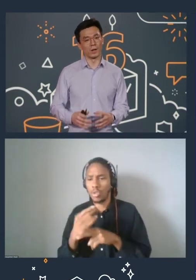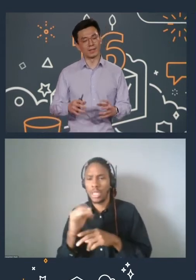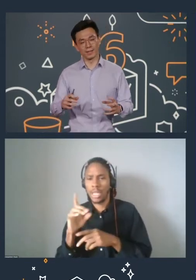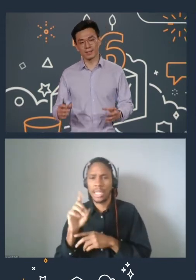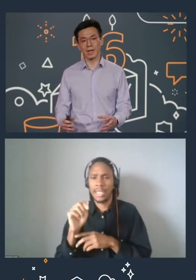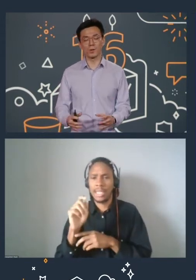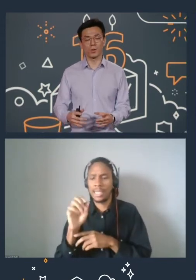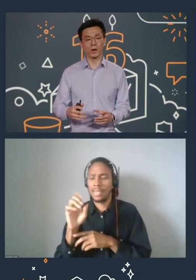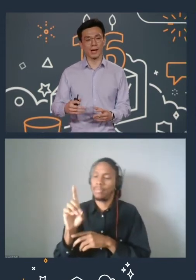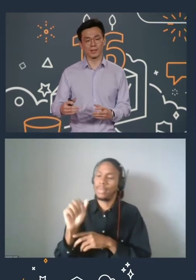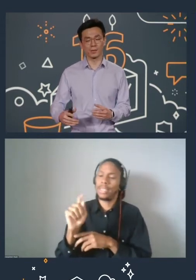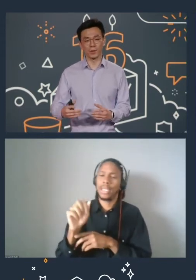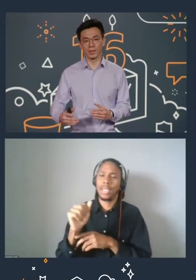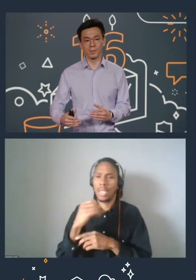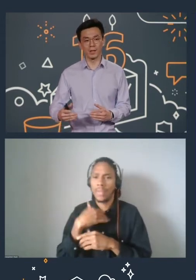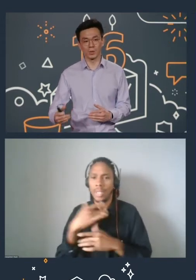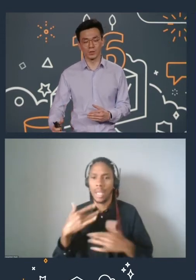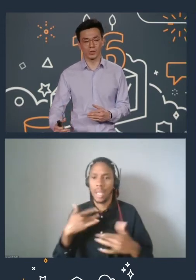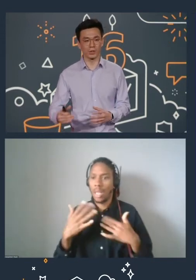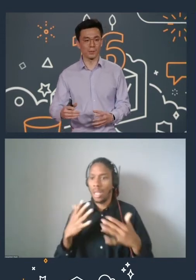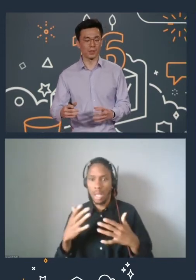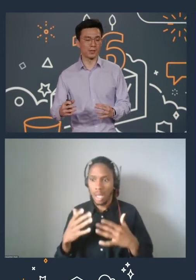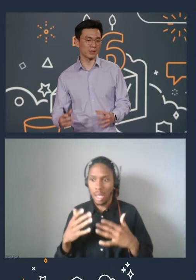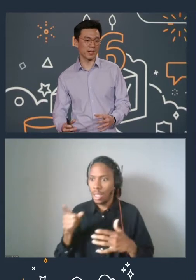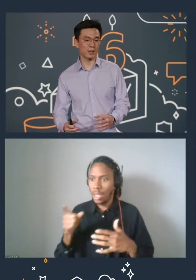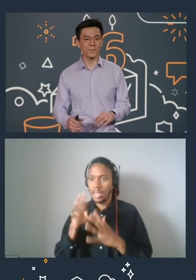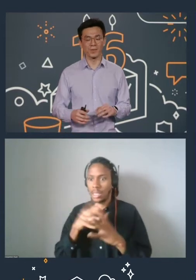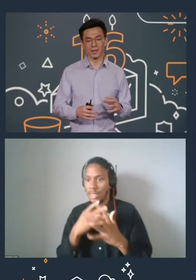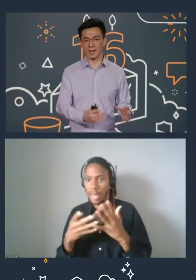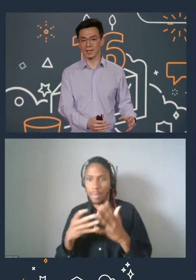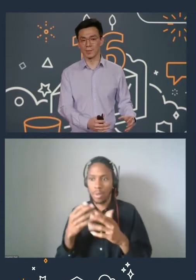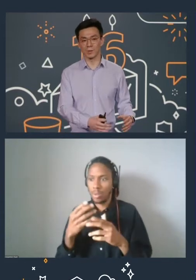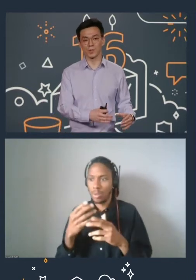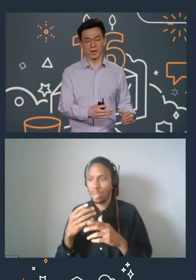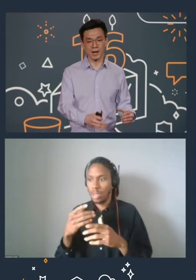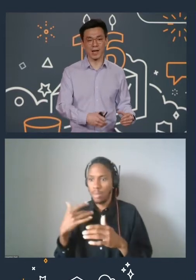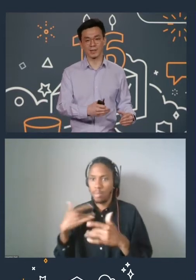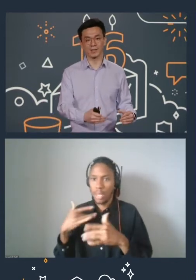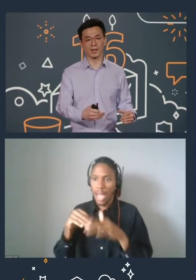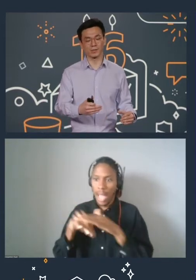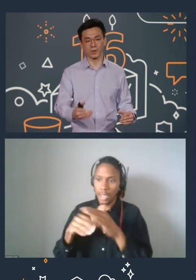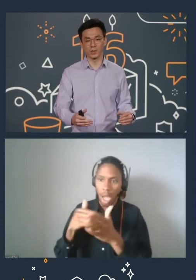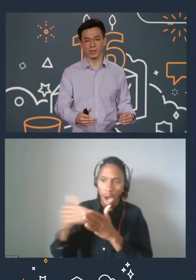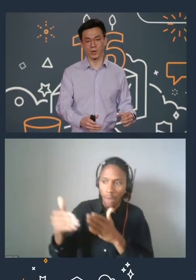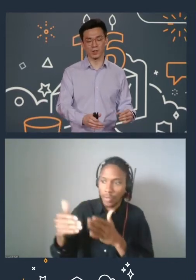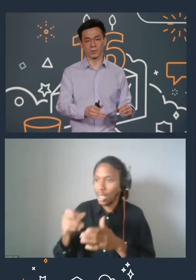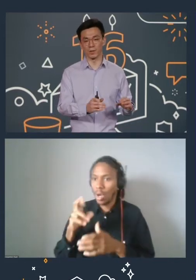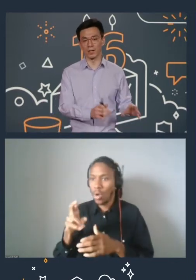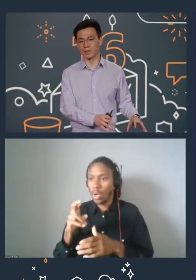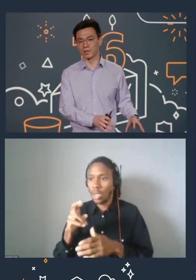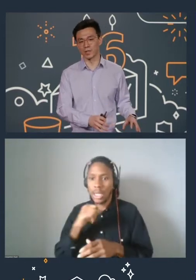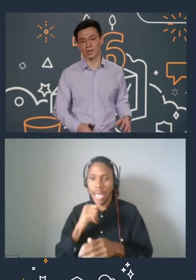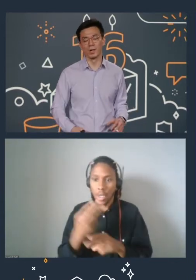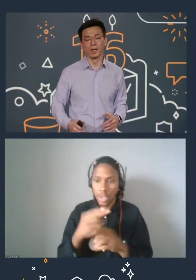is this table accessed frequently by user? Should I put it in standard? Is that table not access as frequently so I should have put it in different tier?